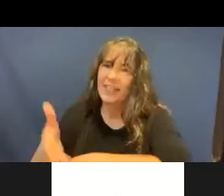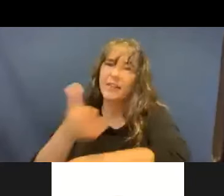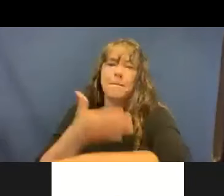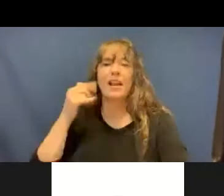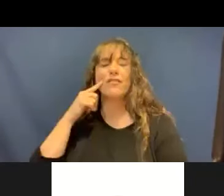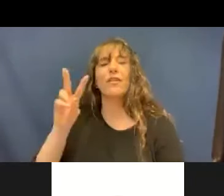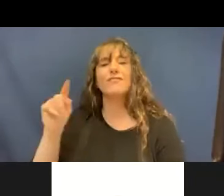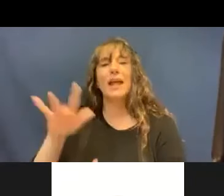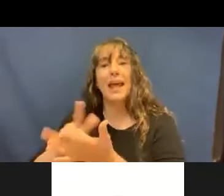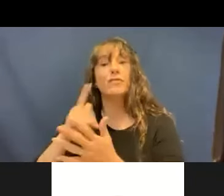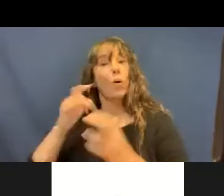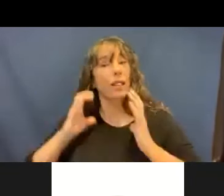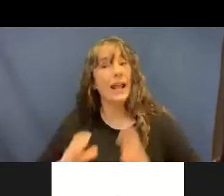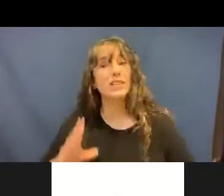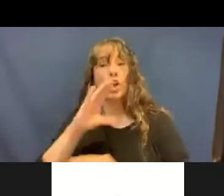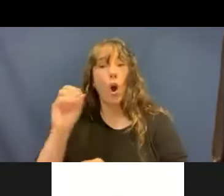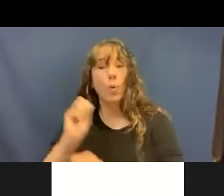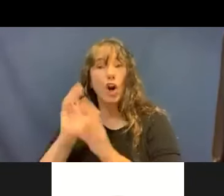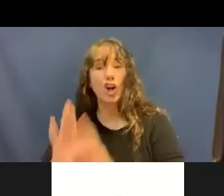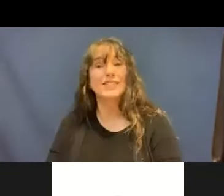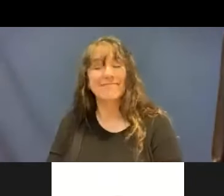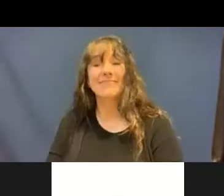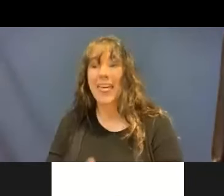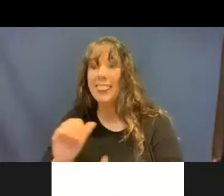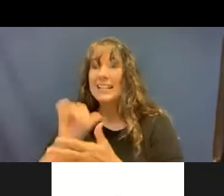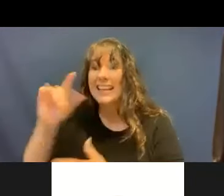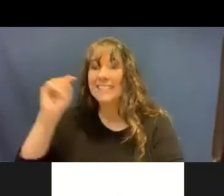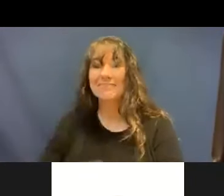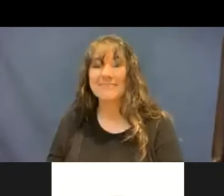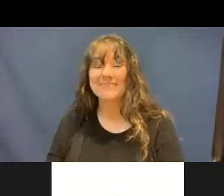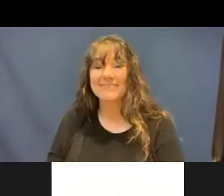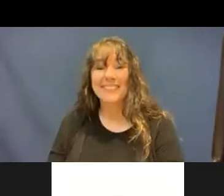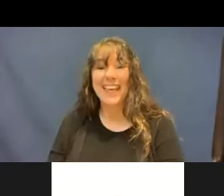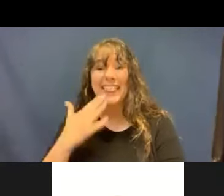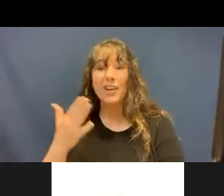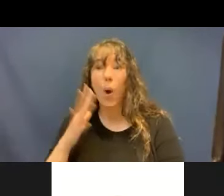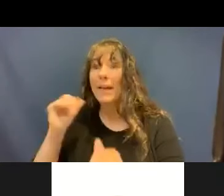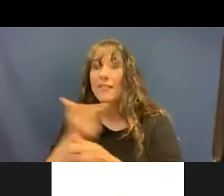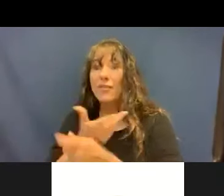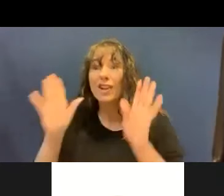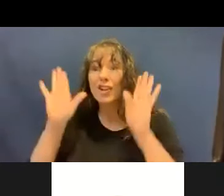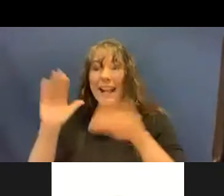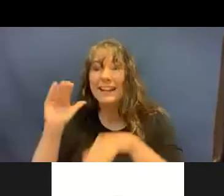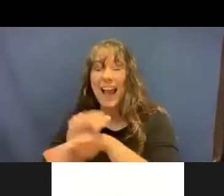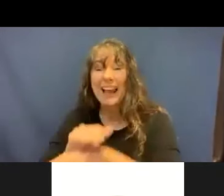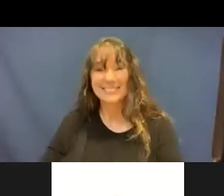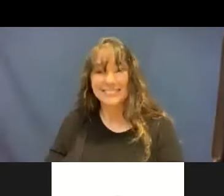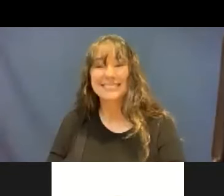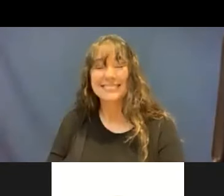things better for vet med and for our clients and coworkers. That's it. Thank you guys for being here and I hope everyone has a great night. Bye, everyone.